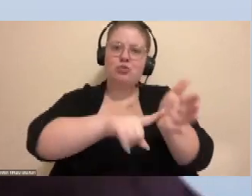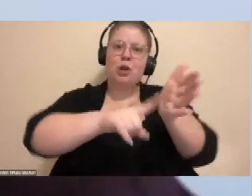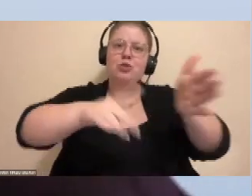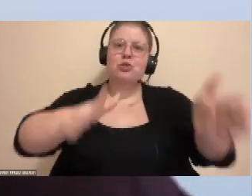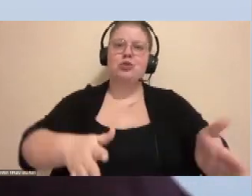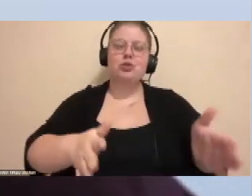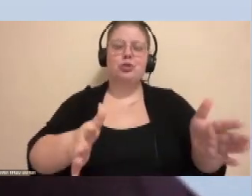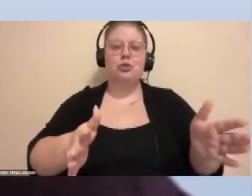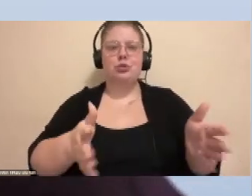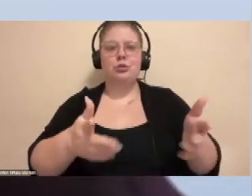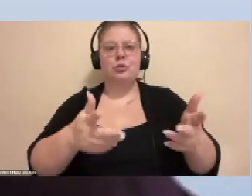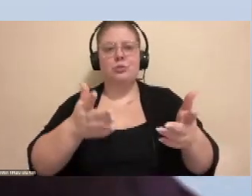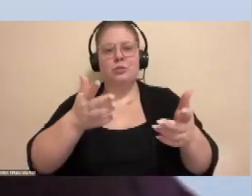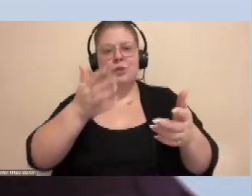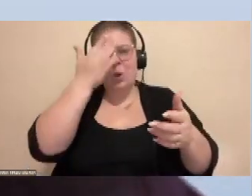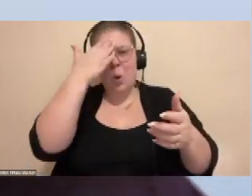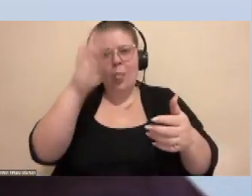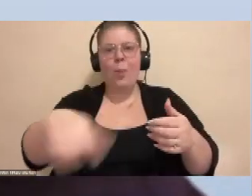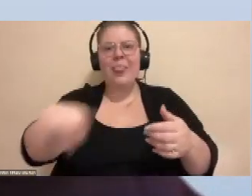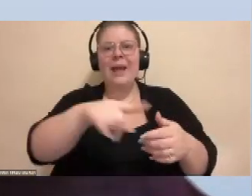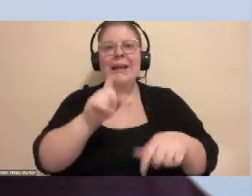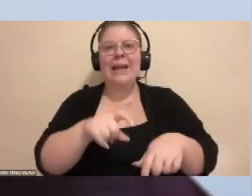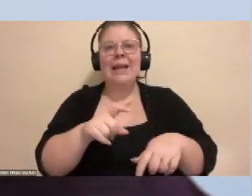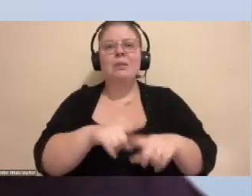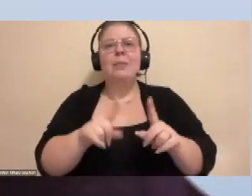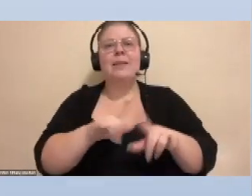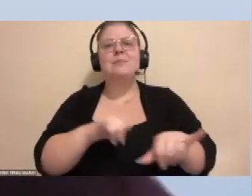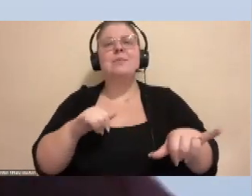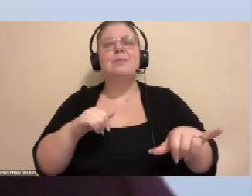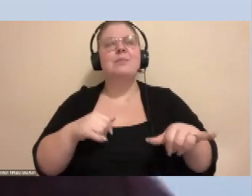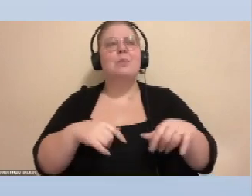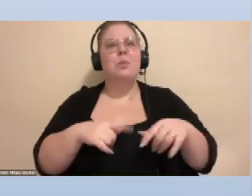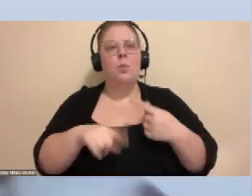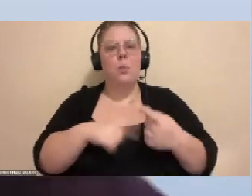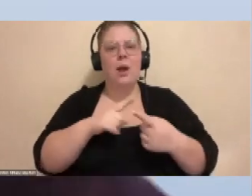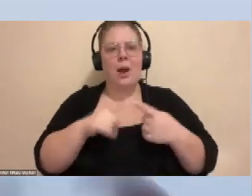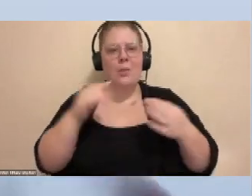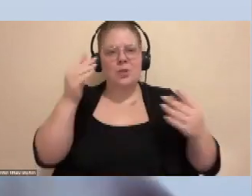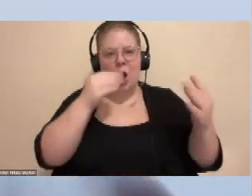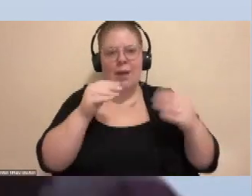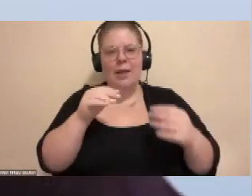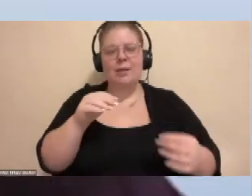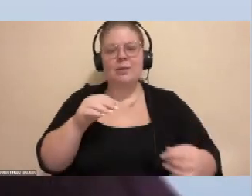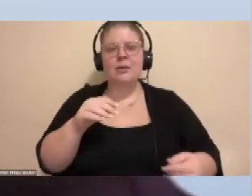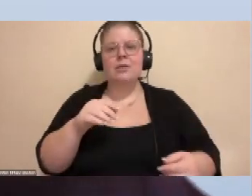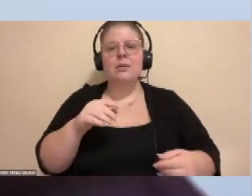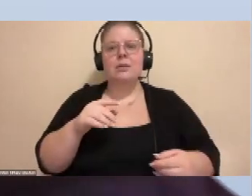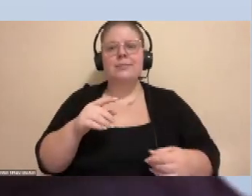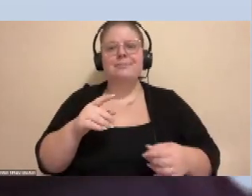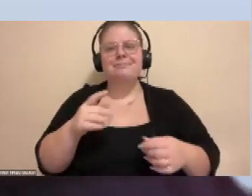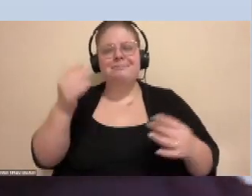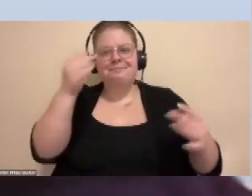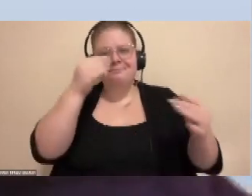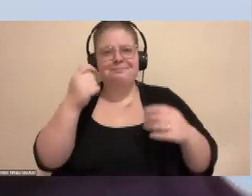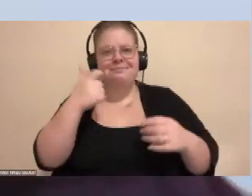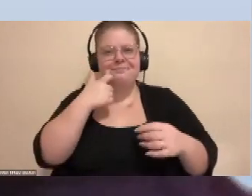But I found myself thinking when I was talking to DRC, that researchers equally.